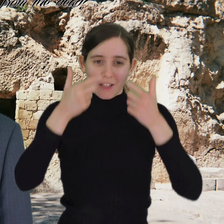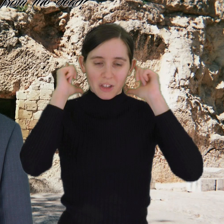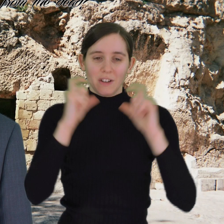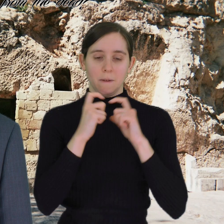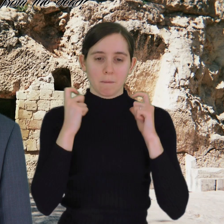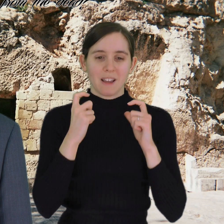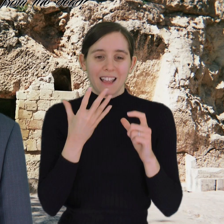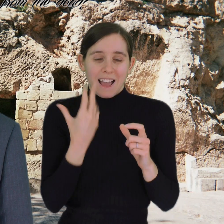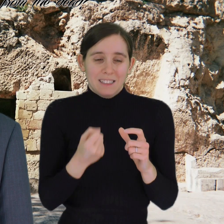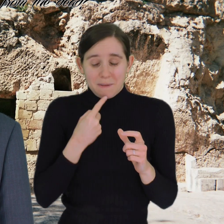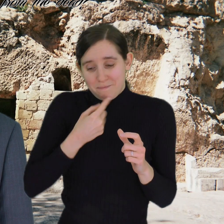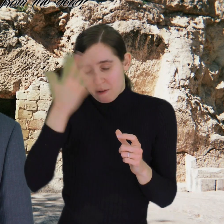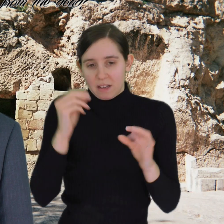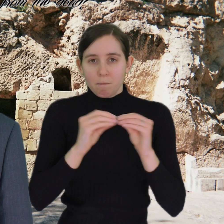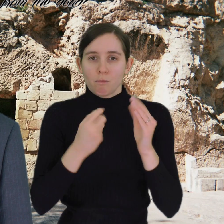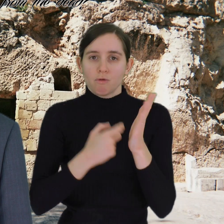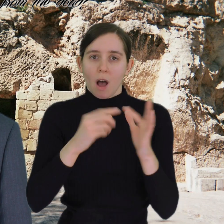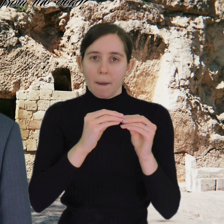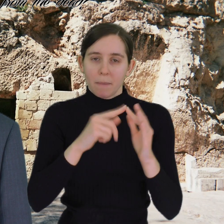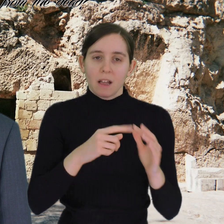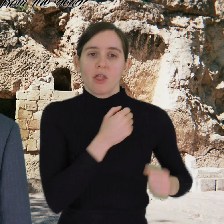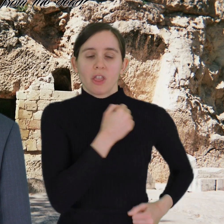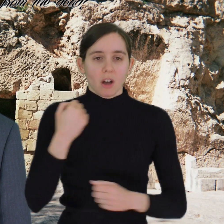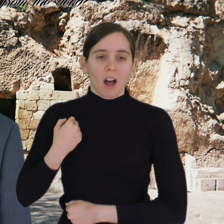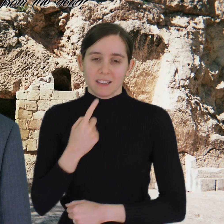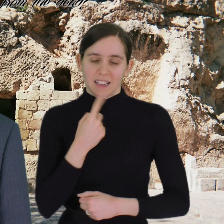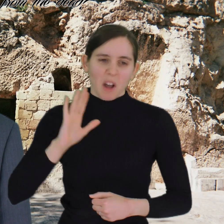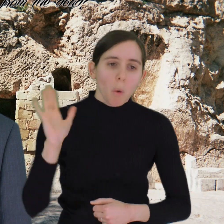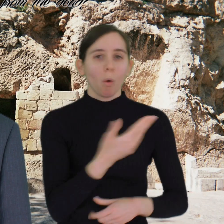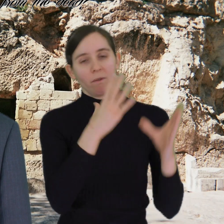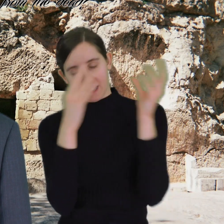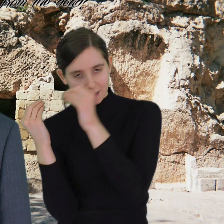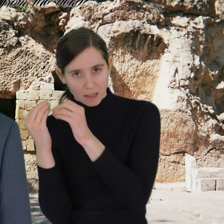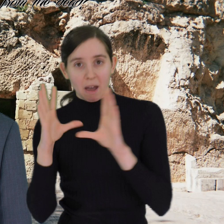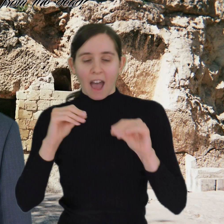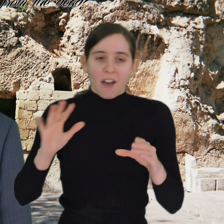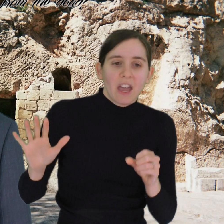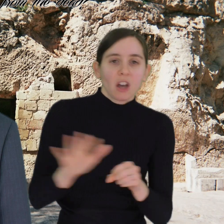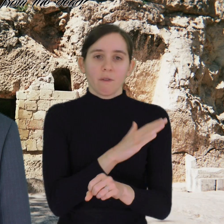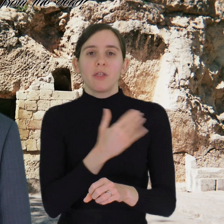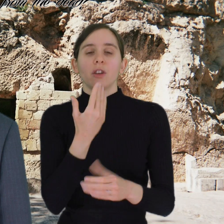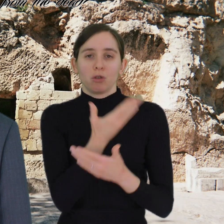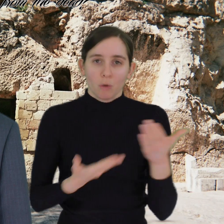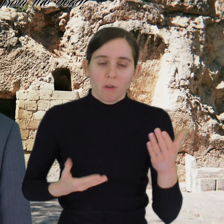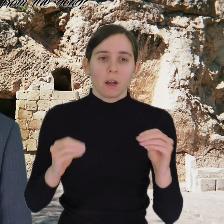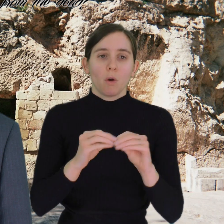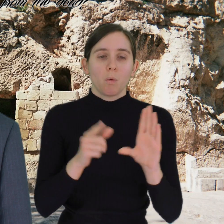bribe the guards to say they ALL fell asleep, and then cover for them with Pilate and